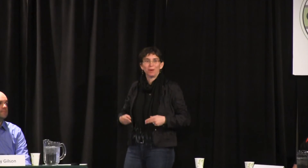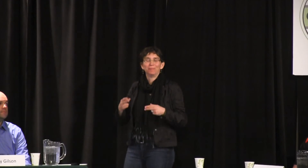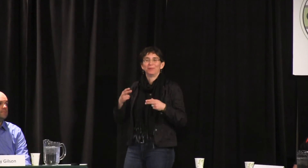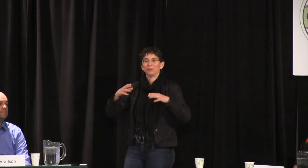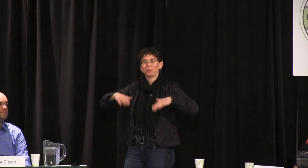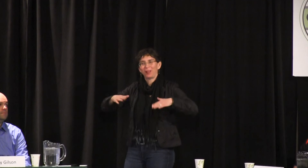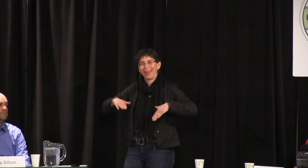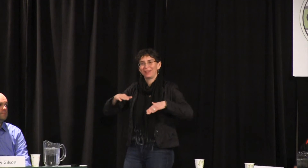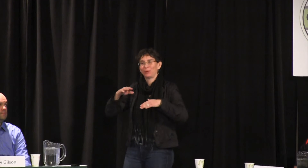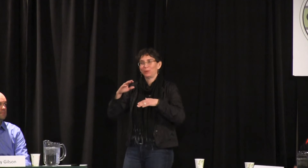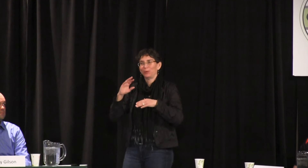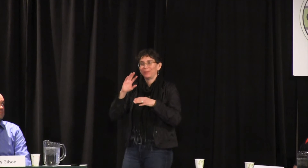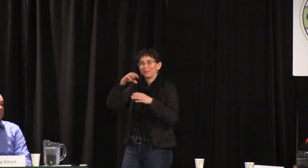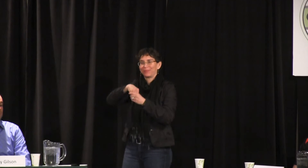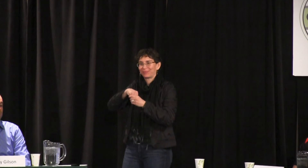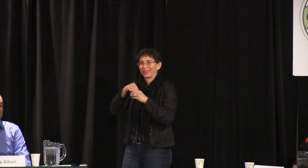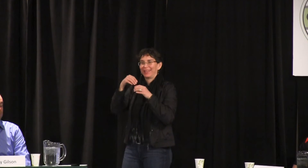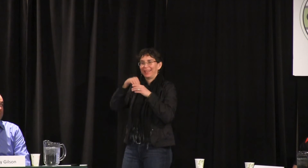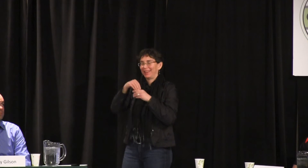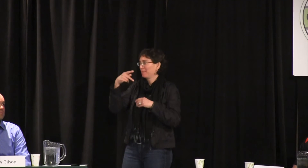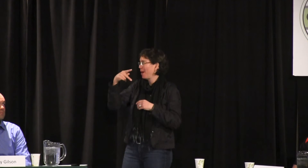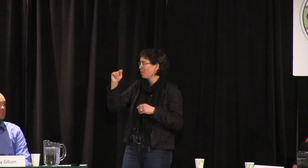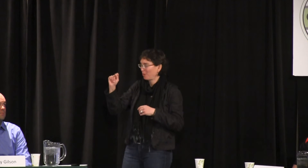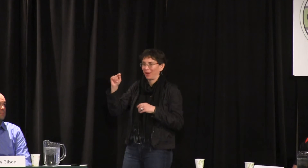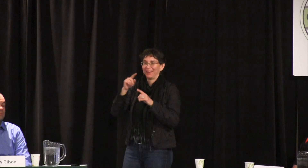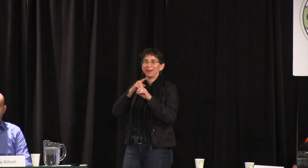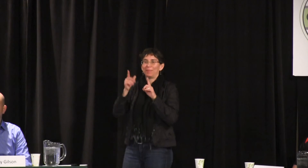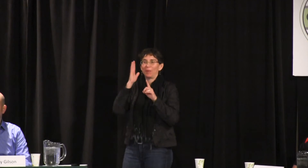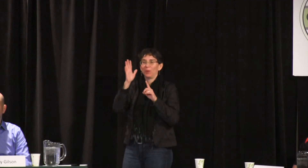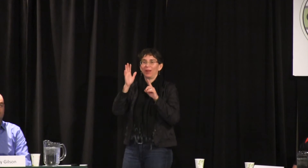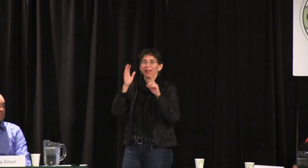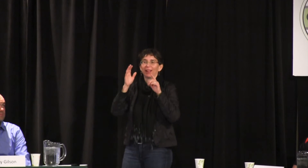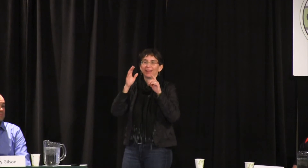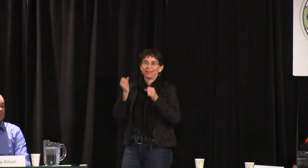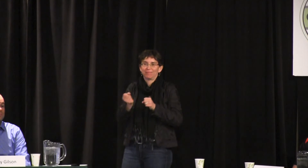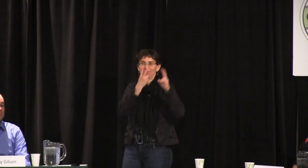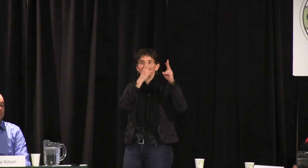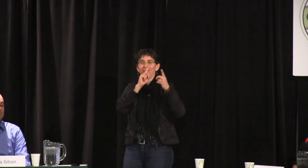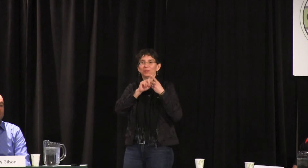with his chef's hat and uniform.